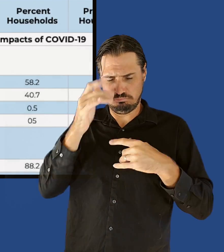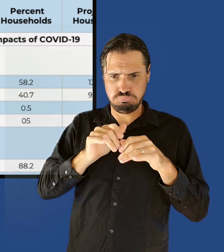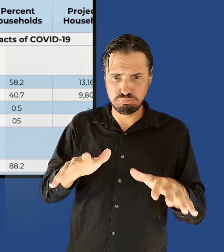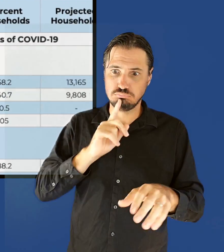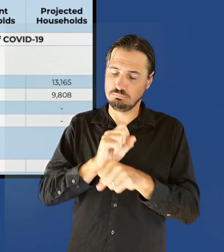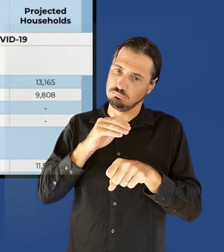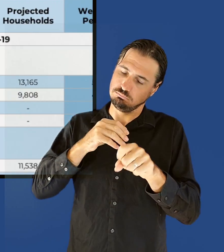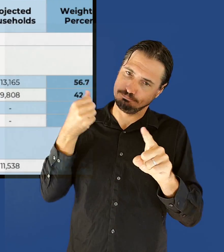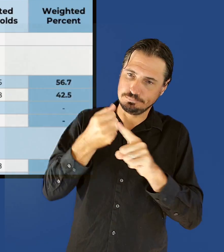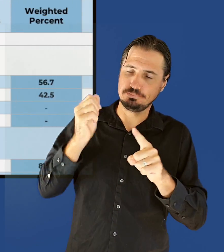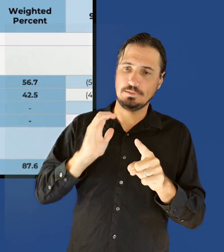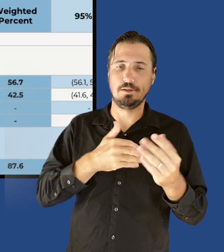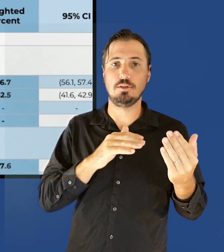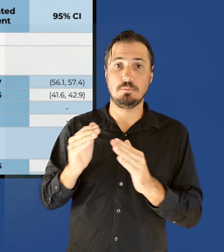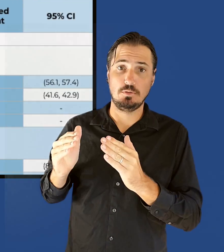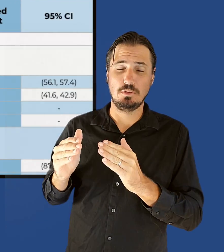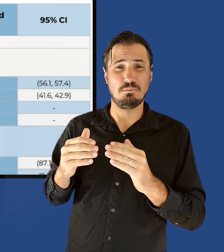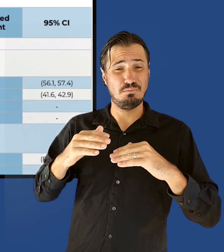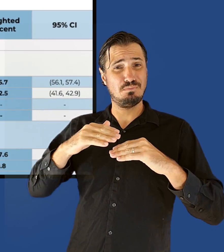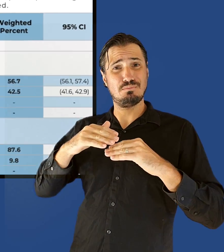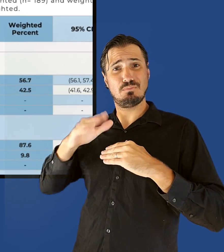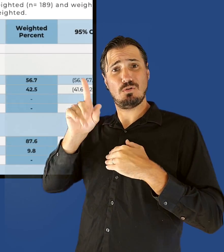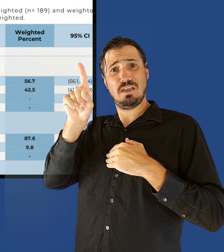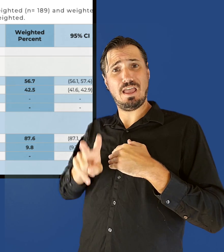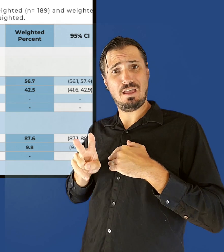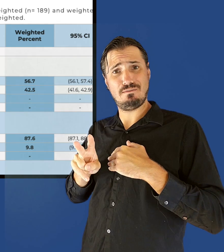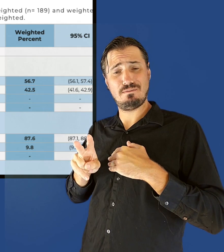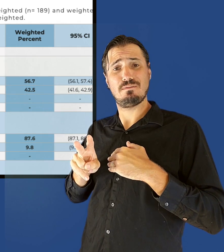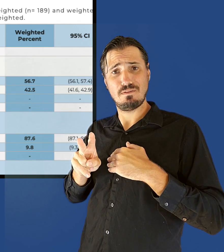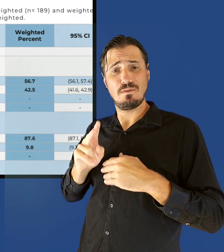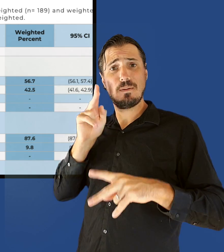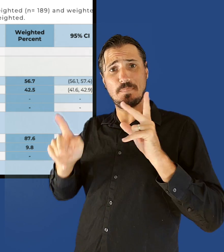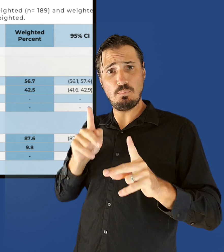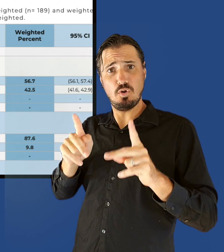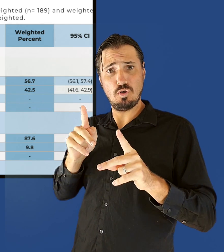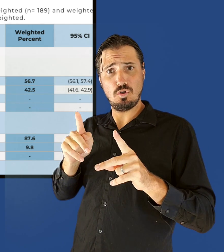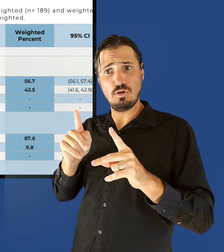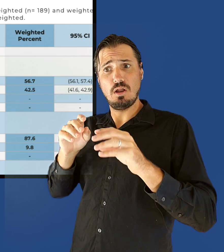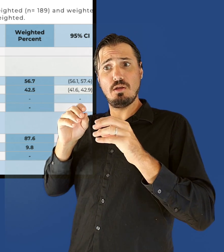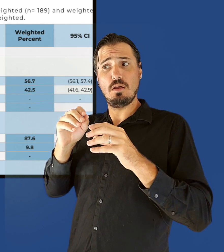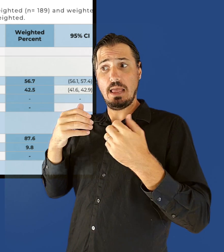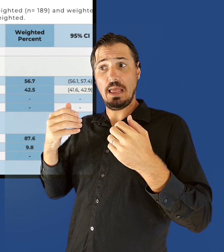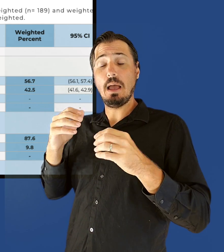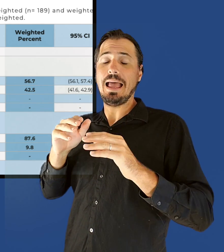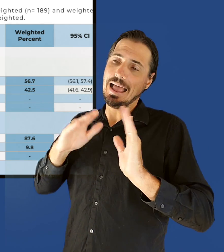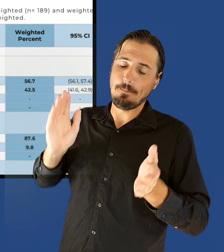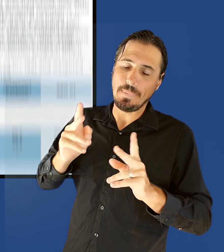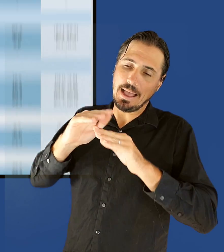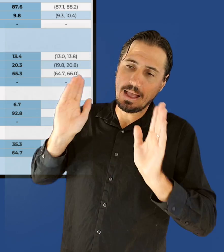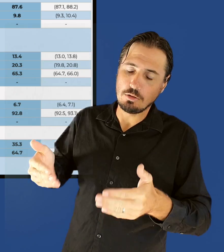More than half of participating Kaua‘i households had at least one person living in their home who has lost their job as a result of the pandemic.